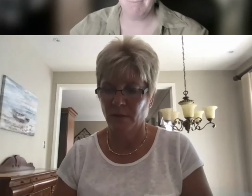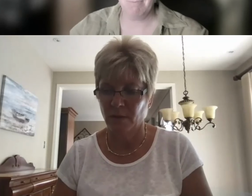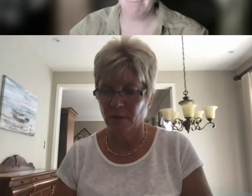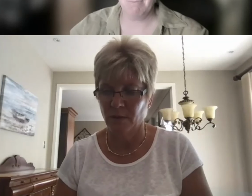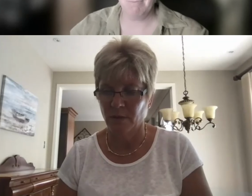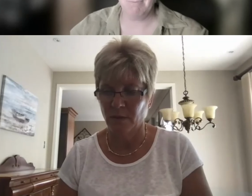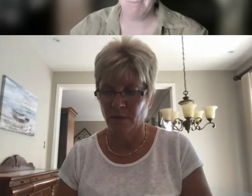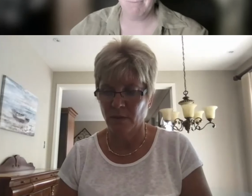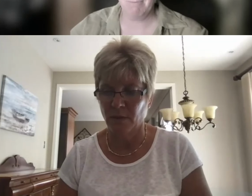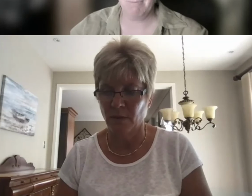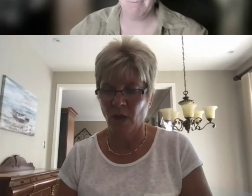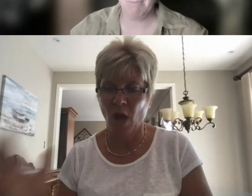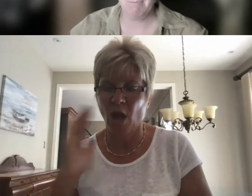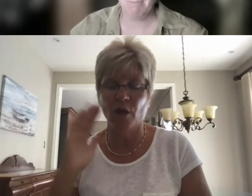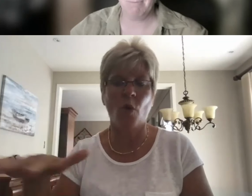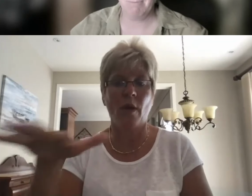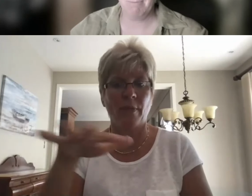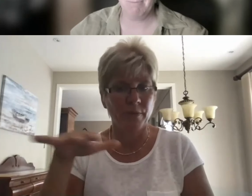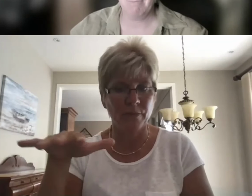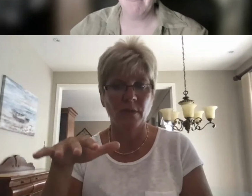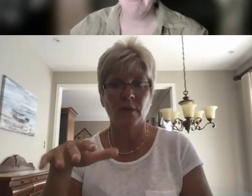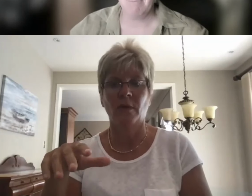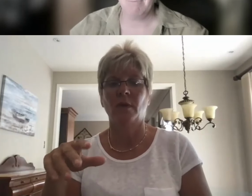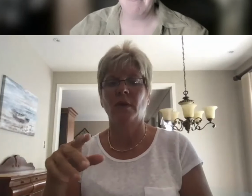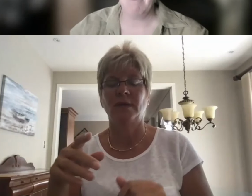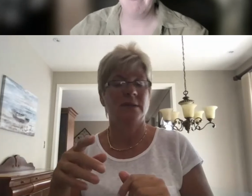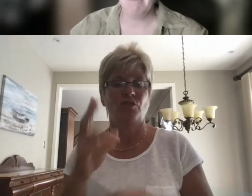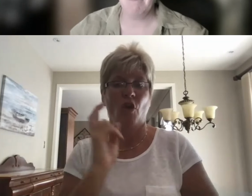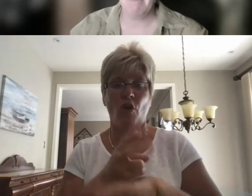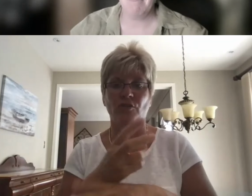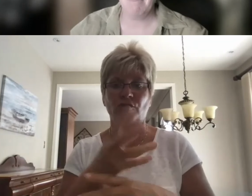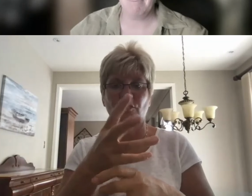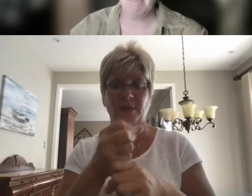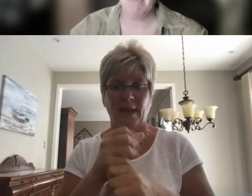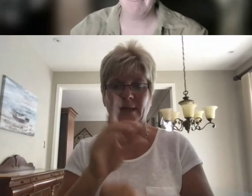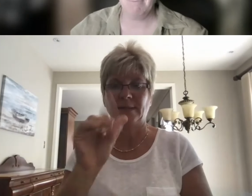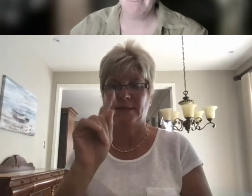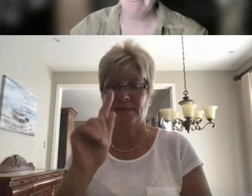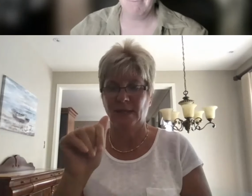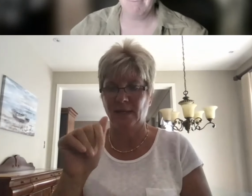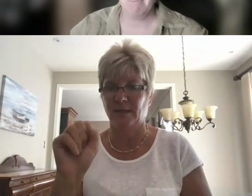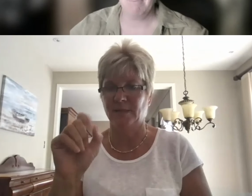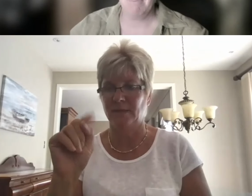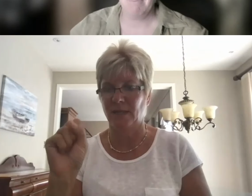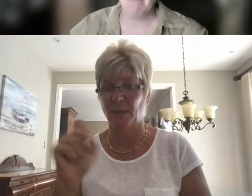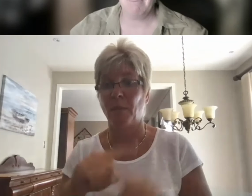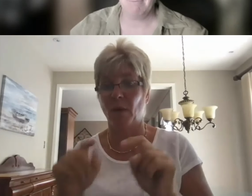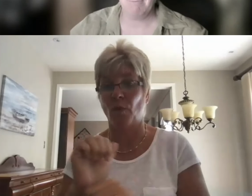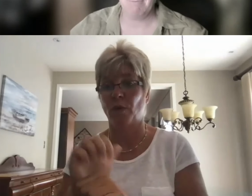that it's hard to get large datasets with that. But I know from working with those populations that there's